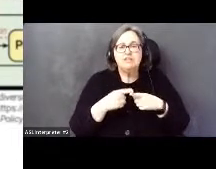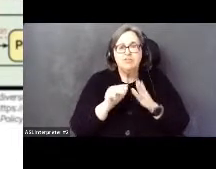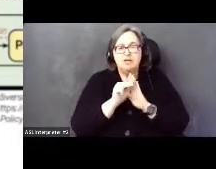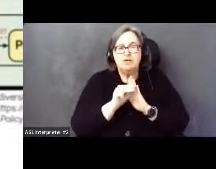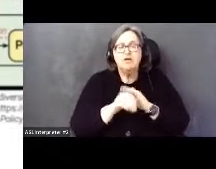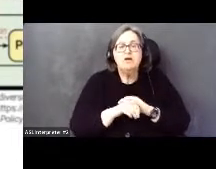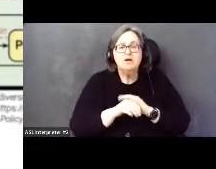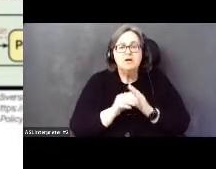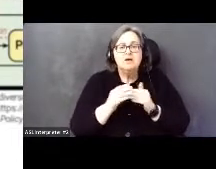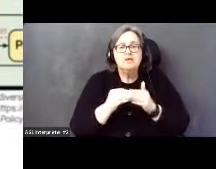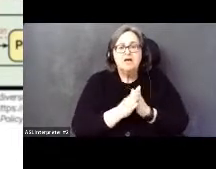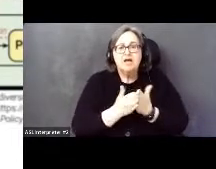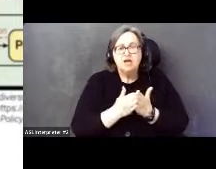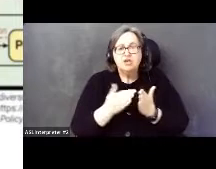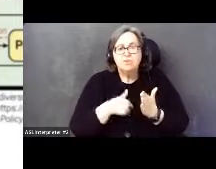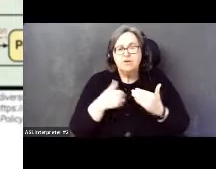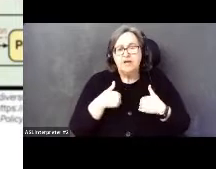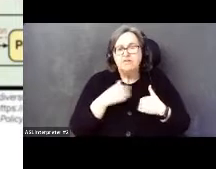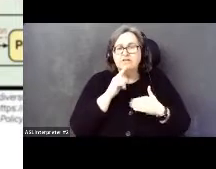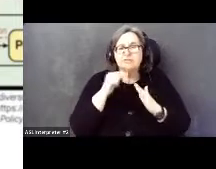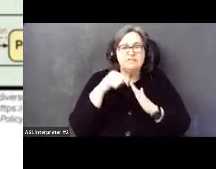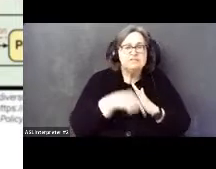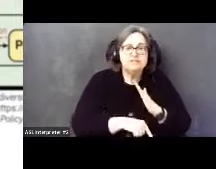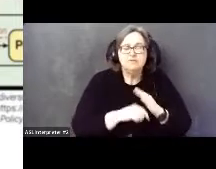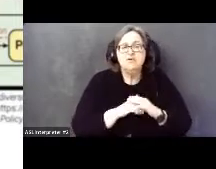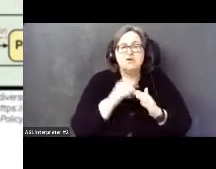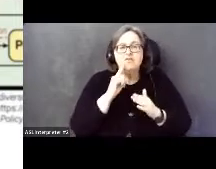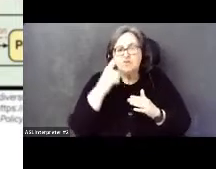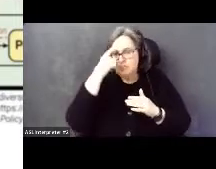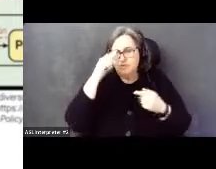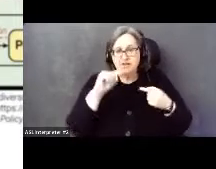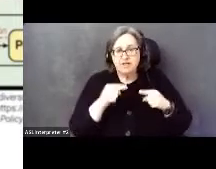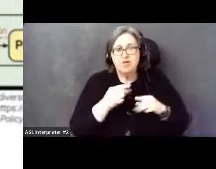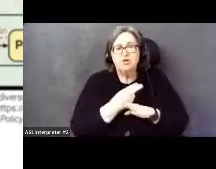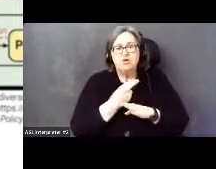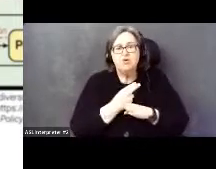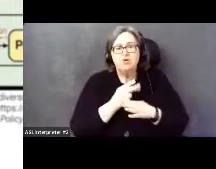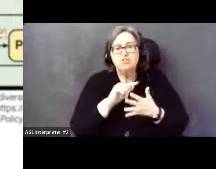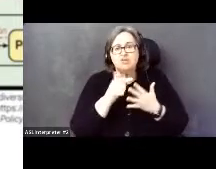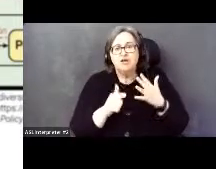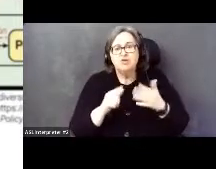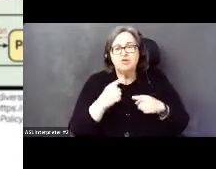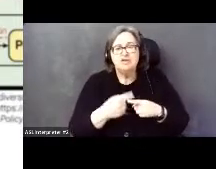we produced go into a deeper guide for brain injury using the sequential intercept model.